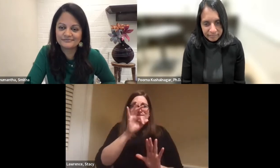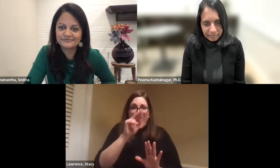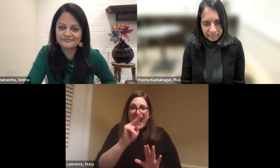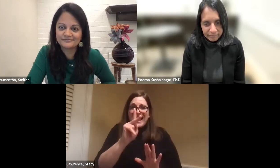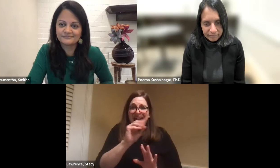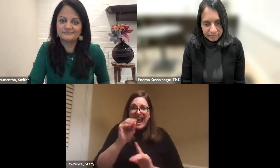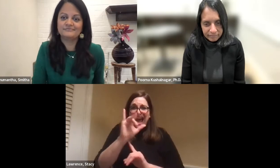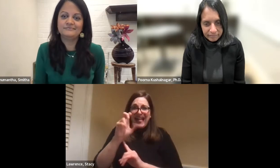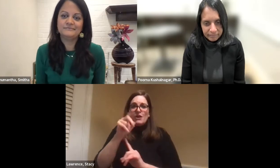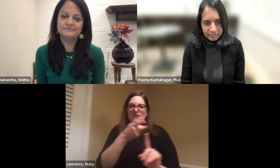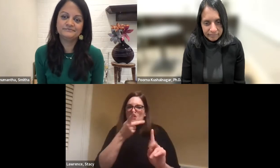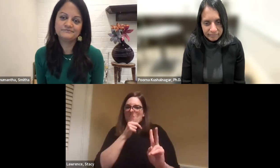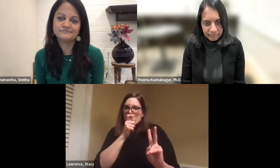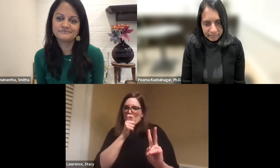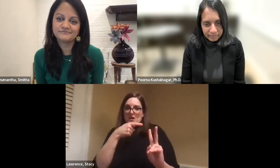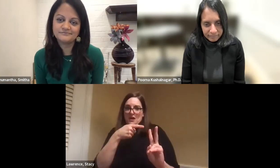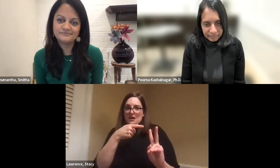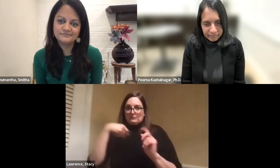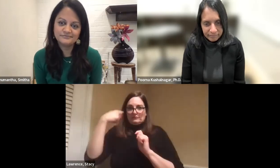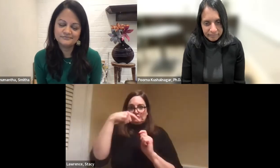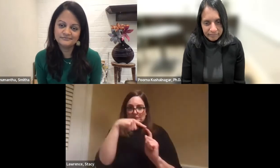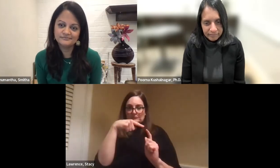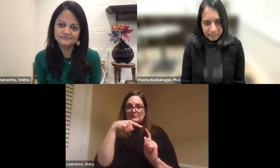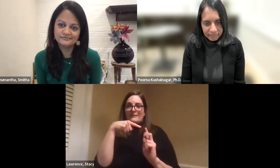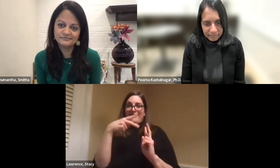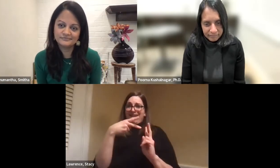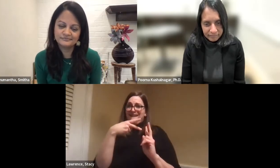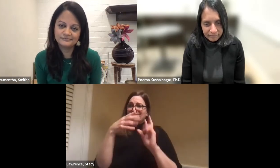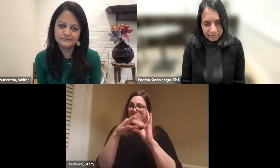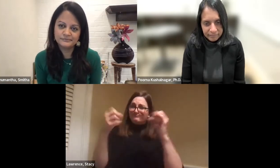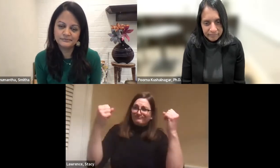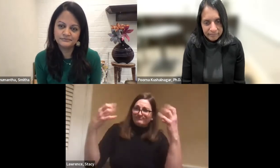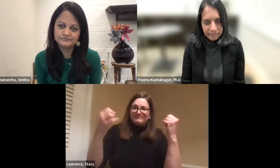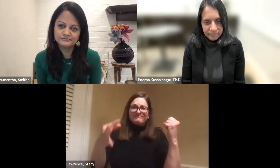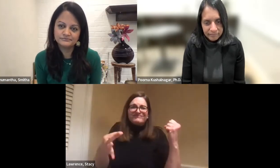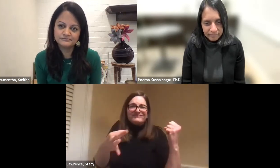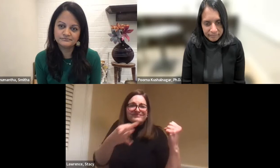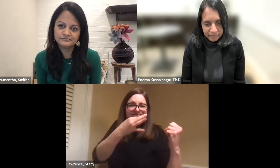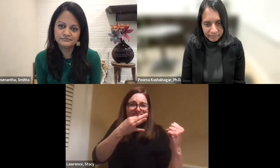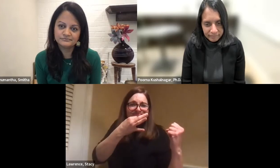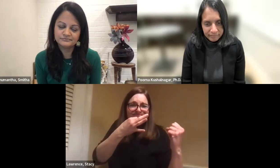I can't even begin to thank them. Frank and Eileen Todesco, who are the two in the film,